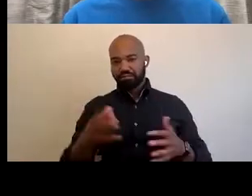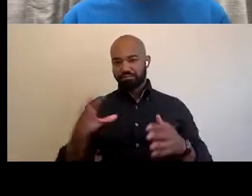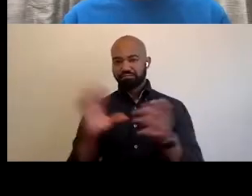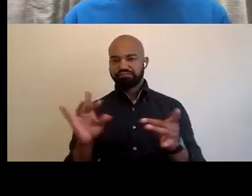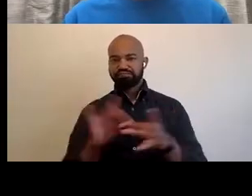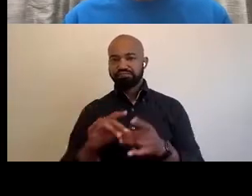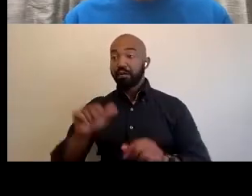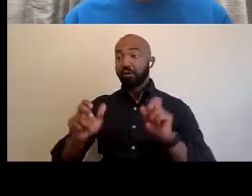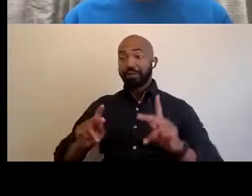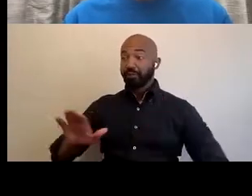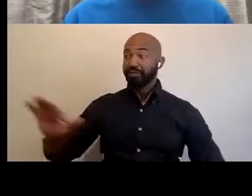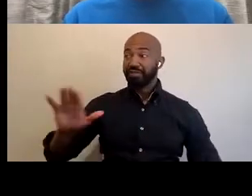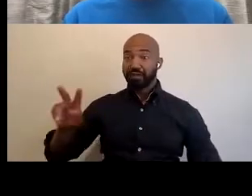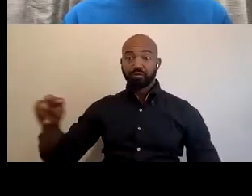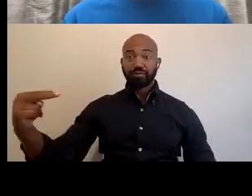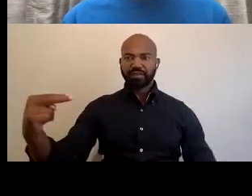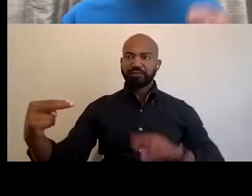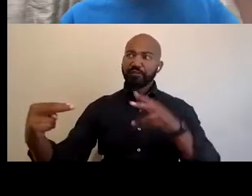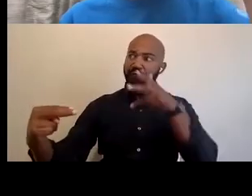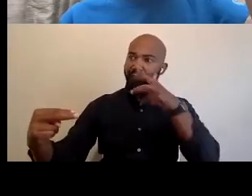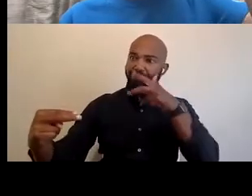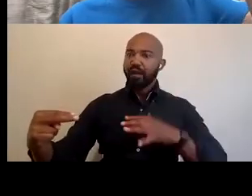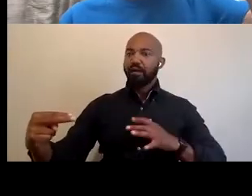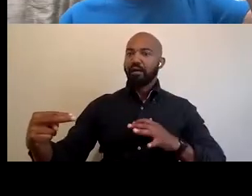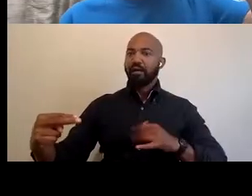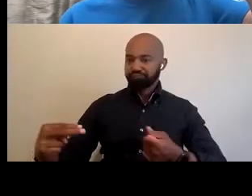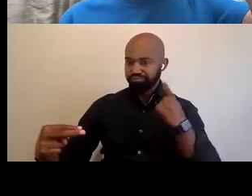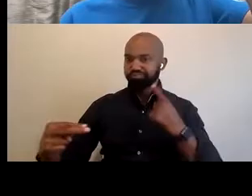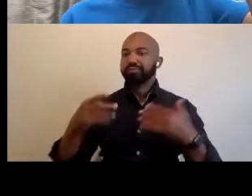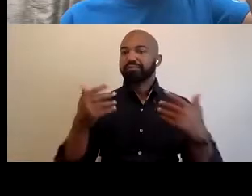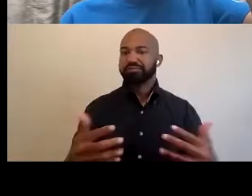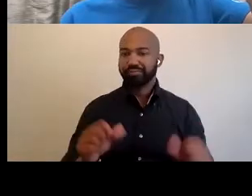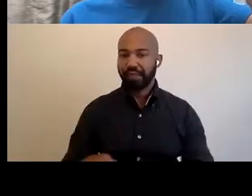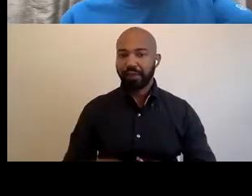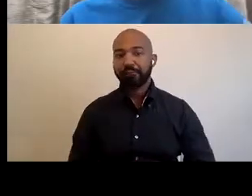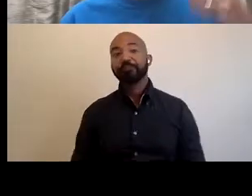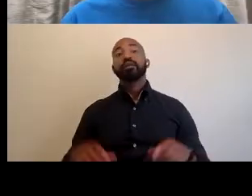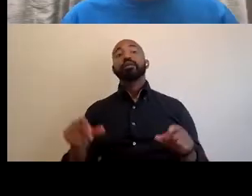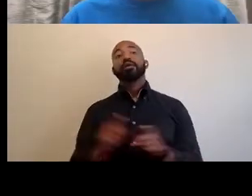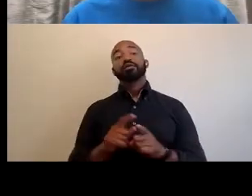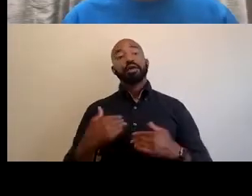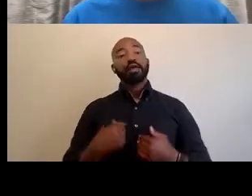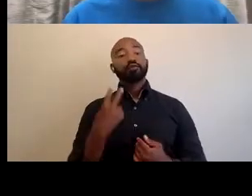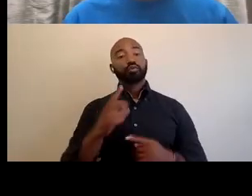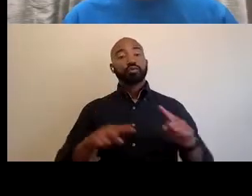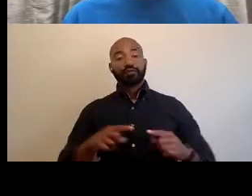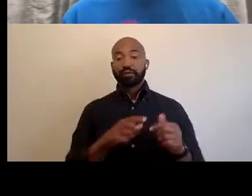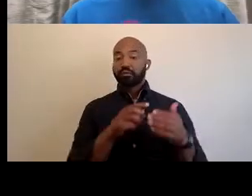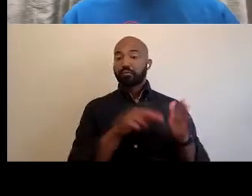There are two different models that you may encounter when you look at different clinics.